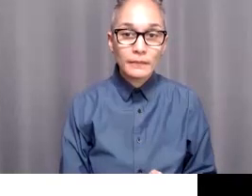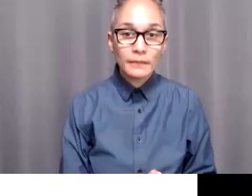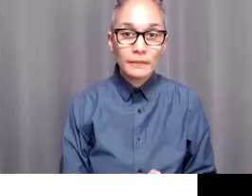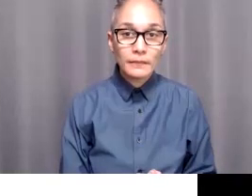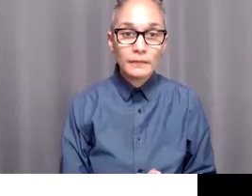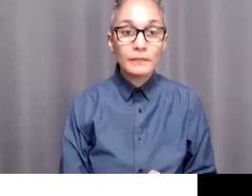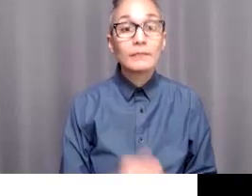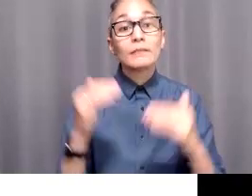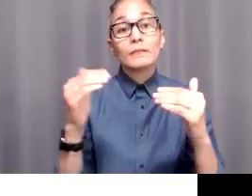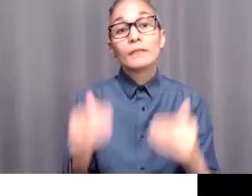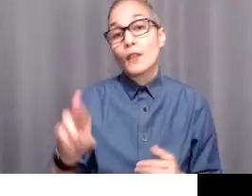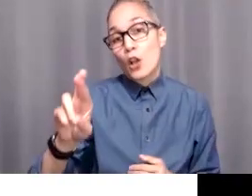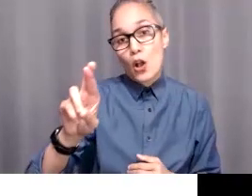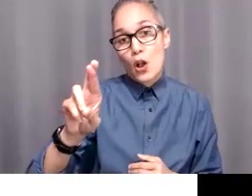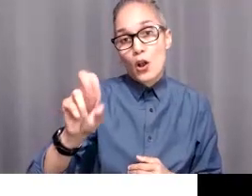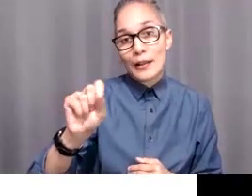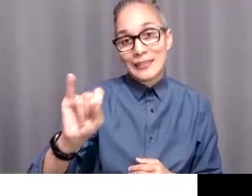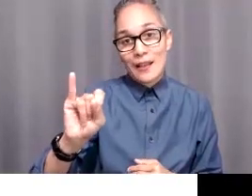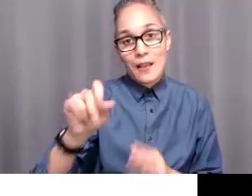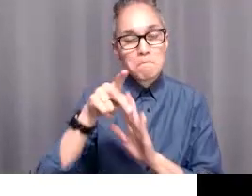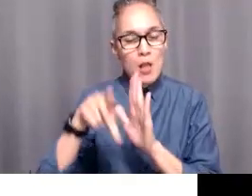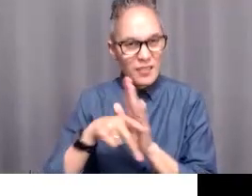In our RSI policy, there's also additional guidance.